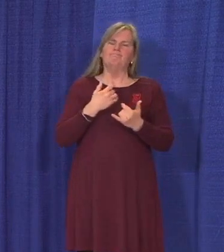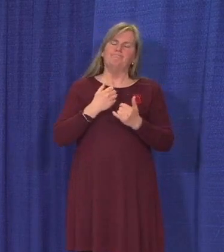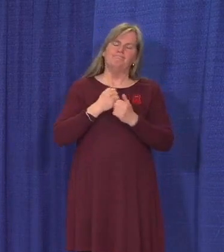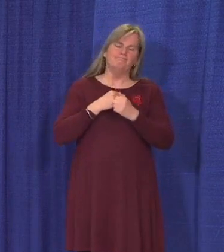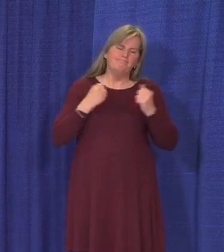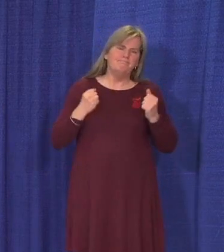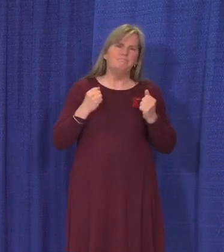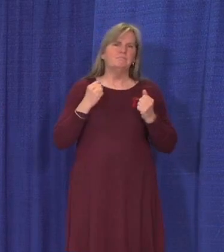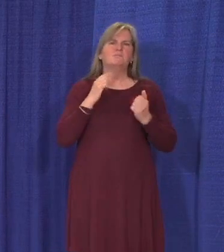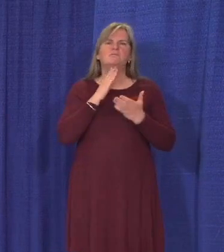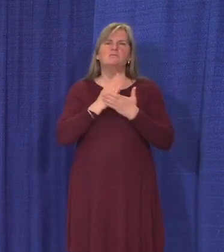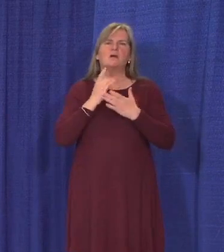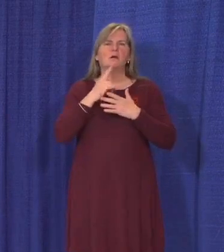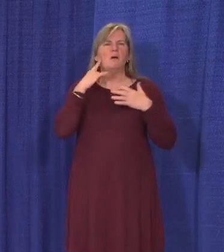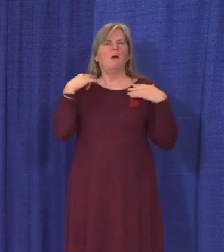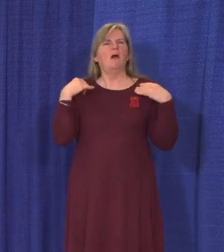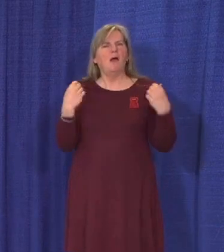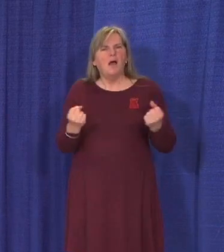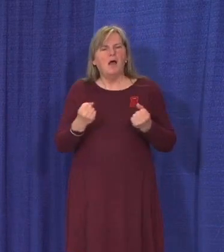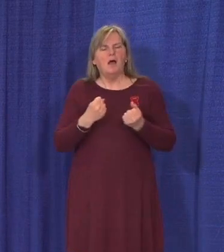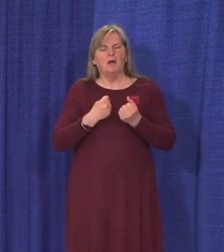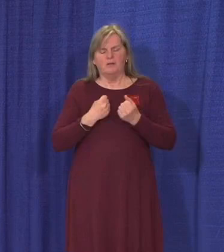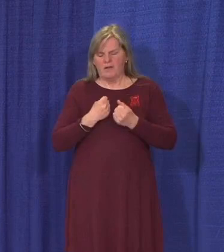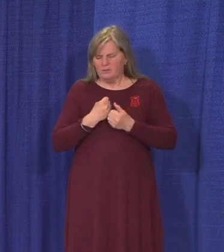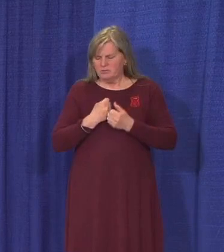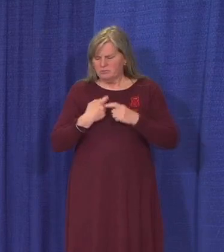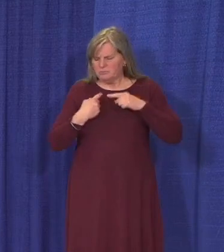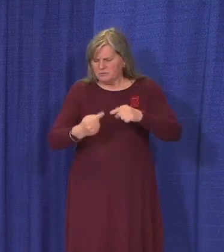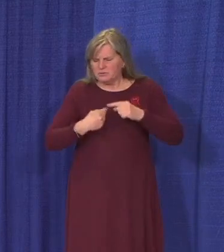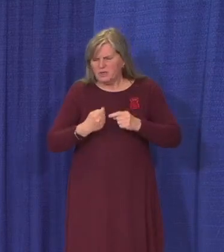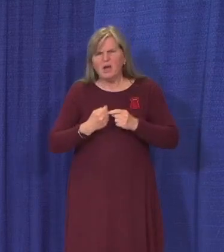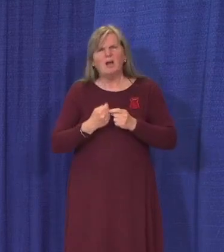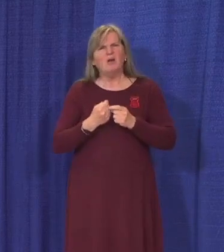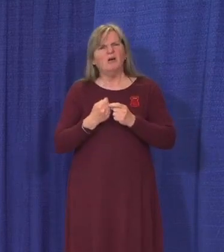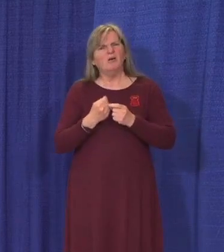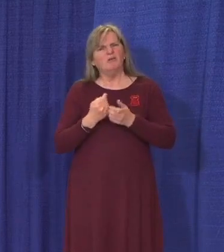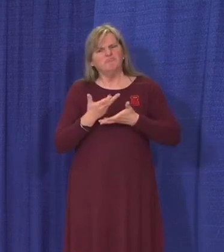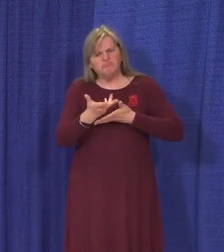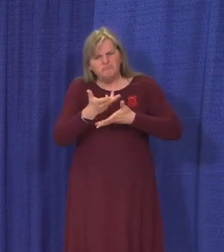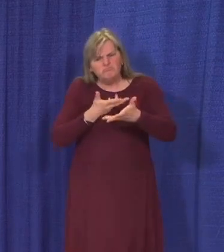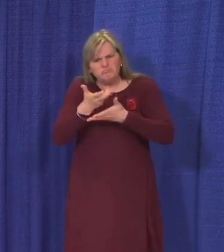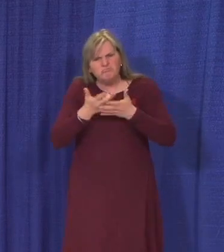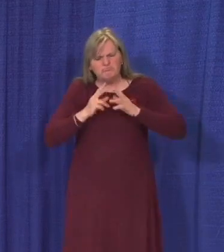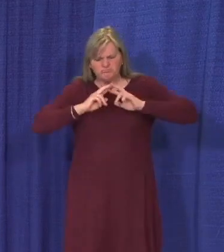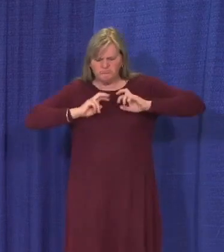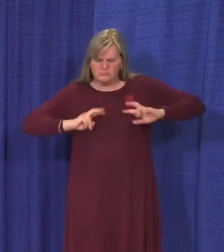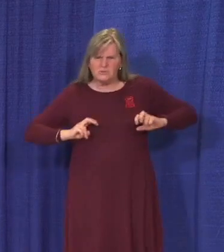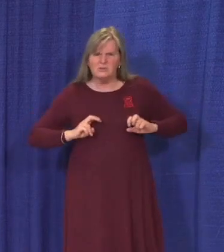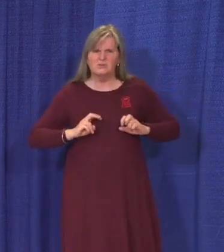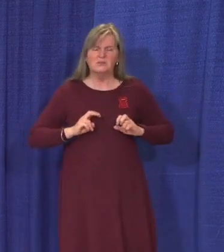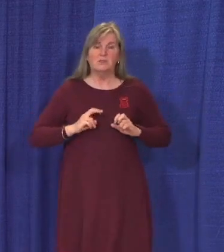this initiative and I included some of my own examples and insights.